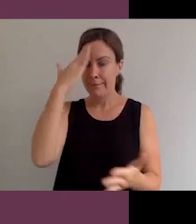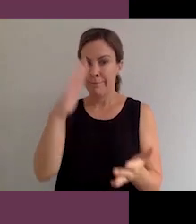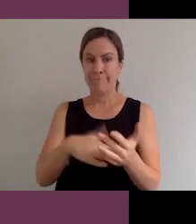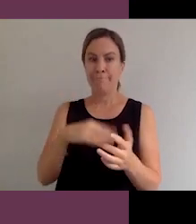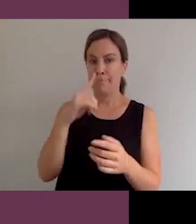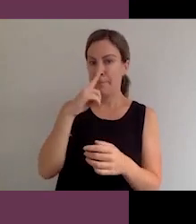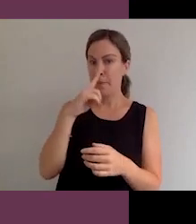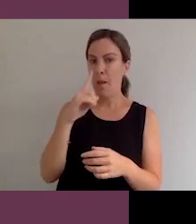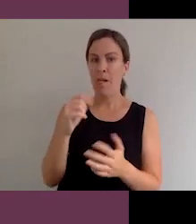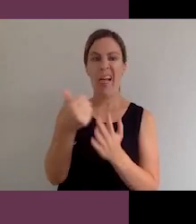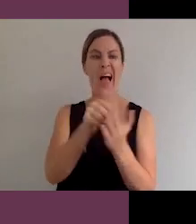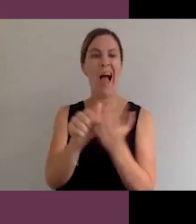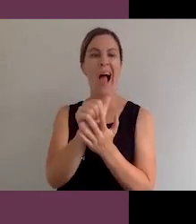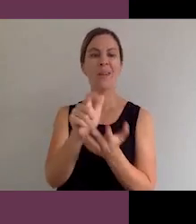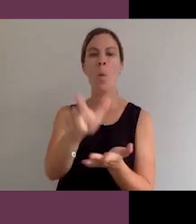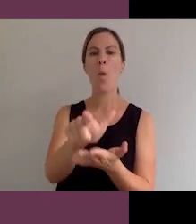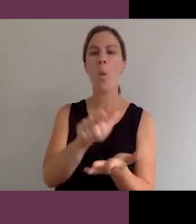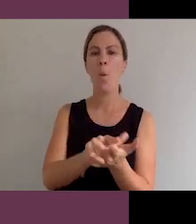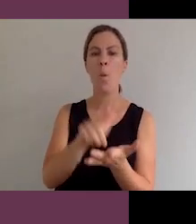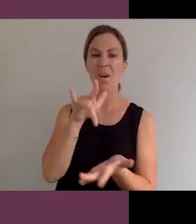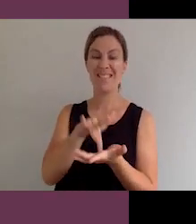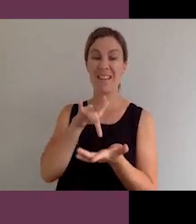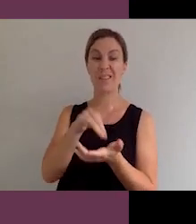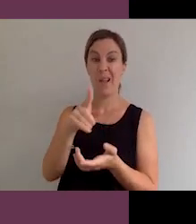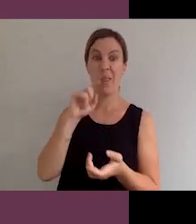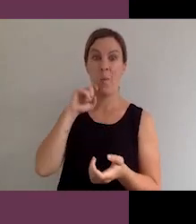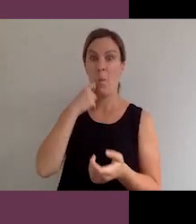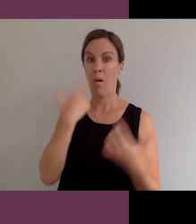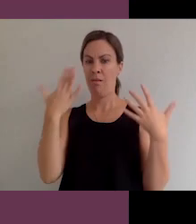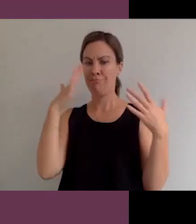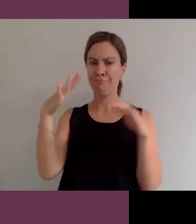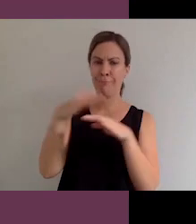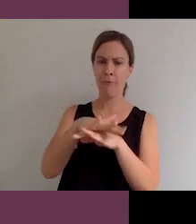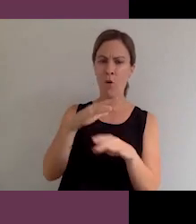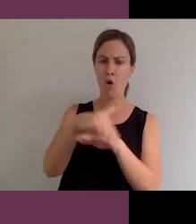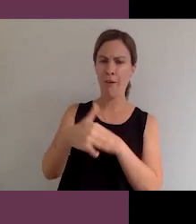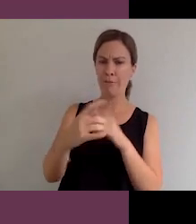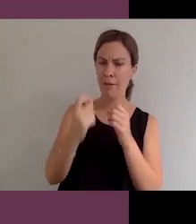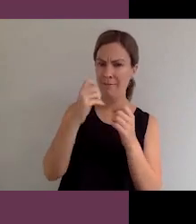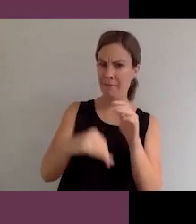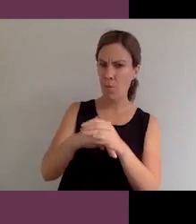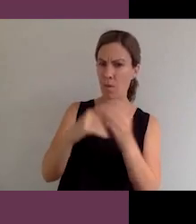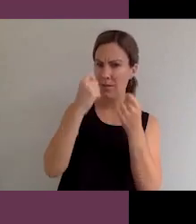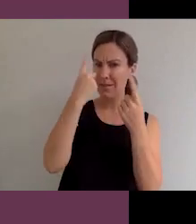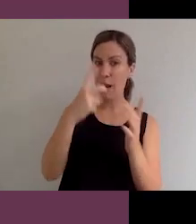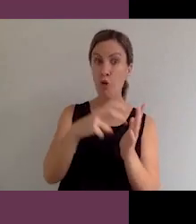an overview of really understanding contracts, things like force major